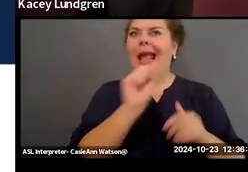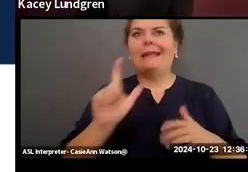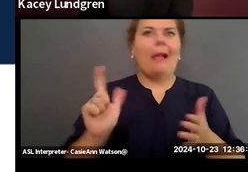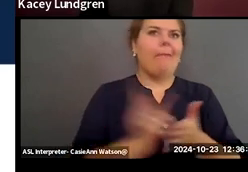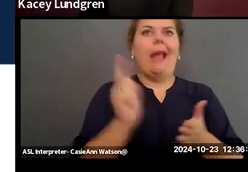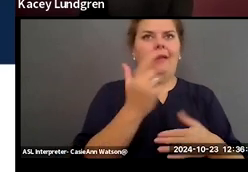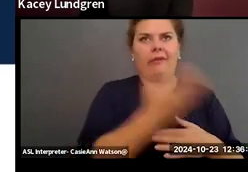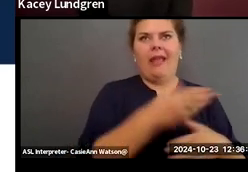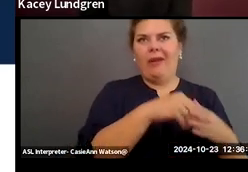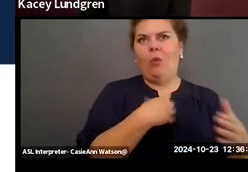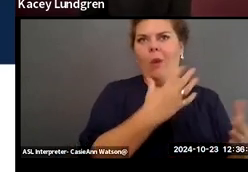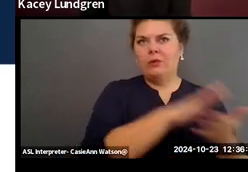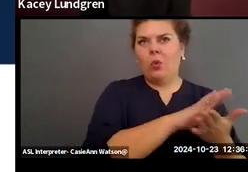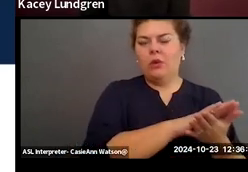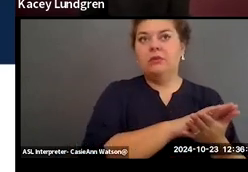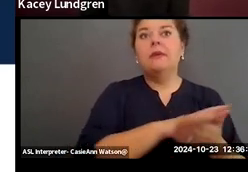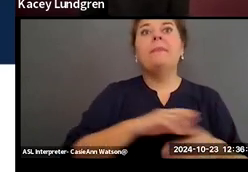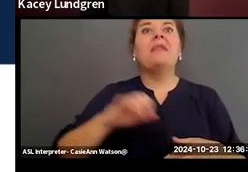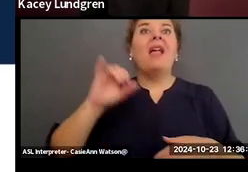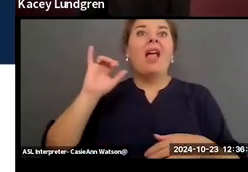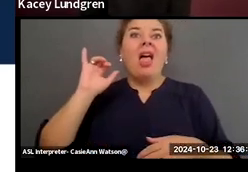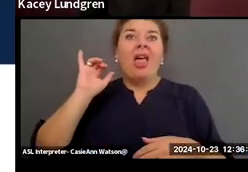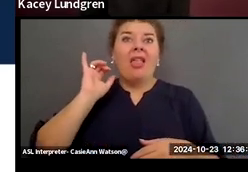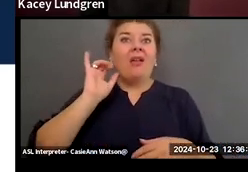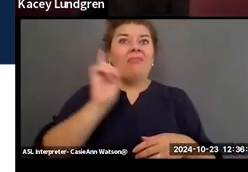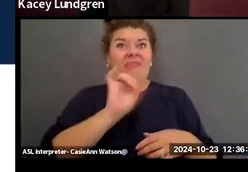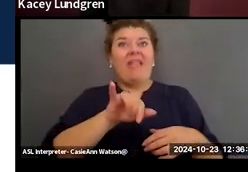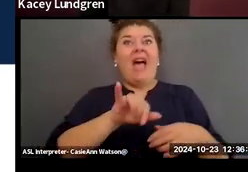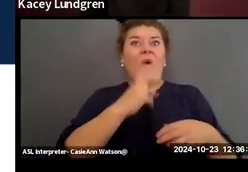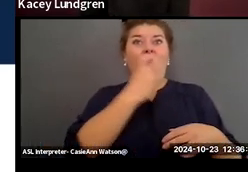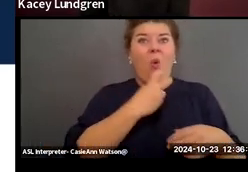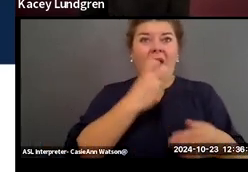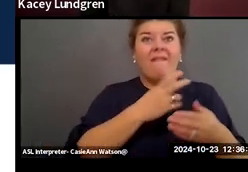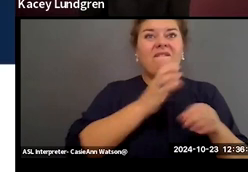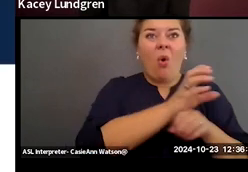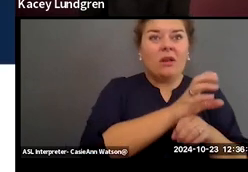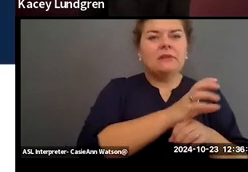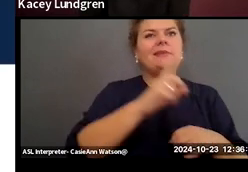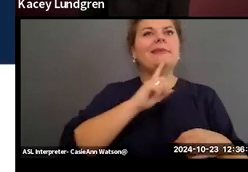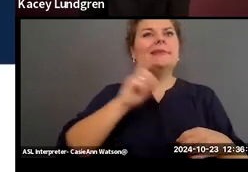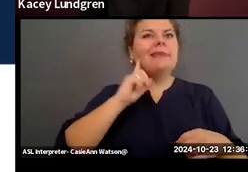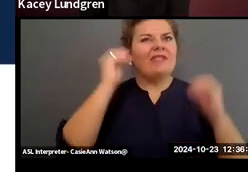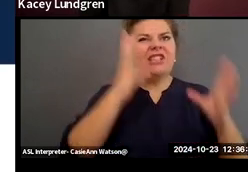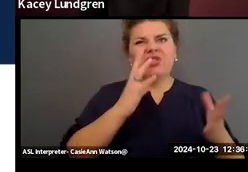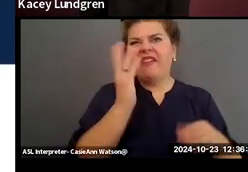In schools where this oralism was enforced, deaf teachers were usually fired and replaced with hearing teachers